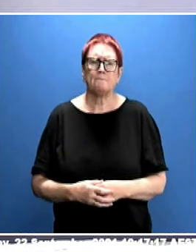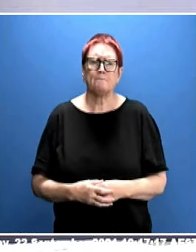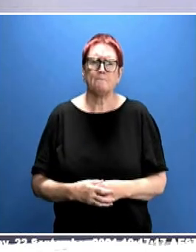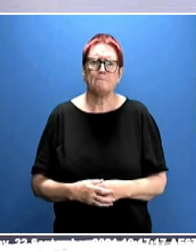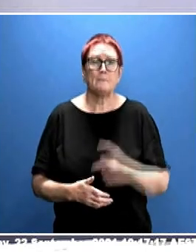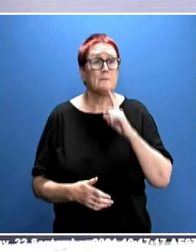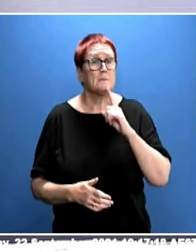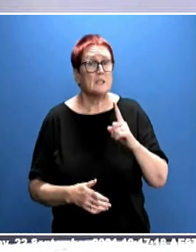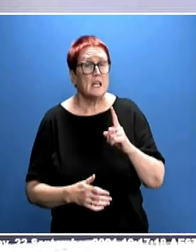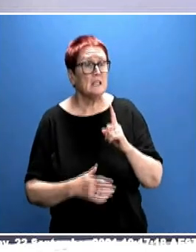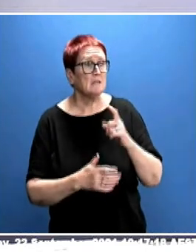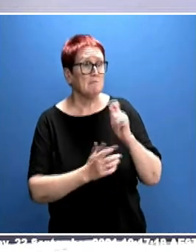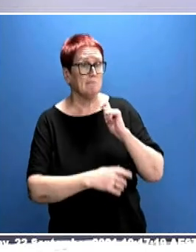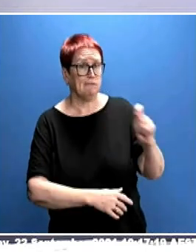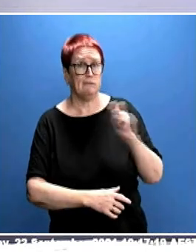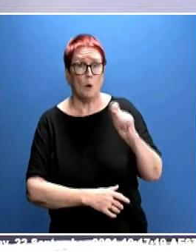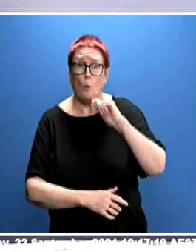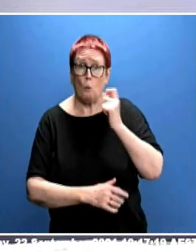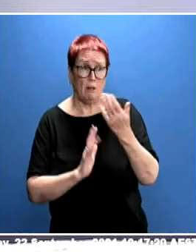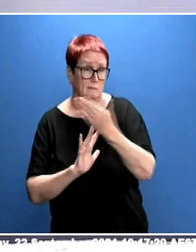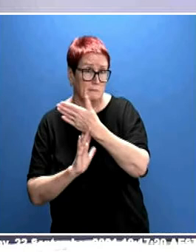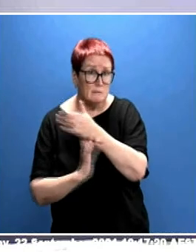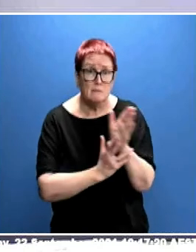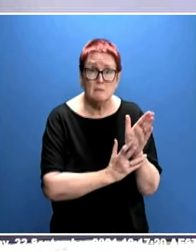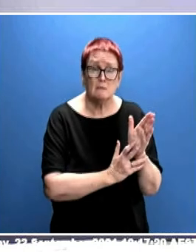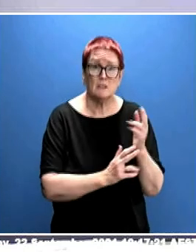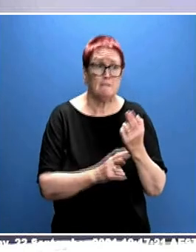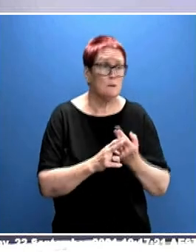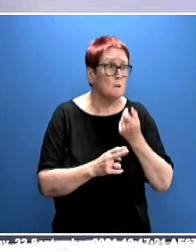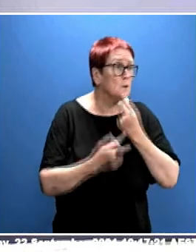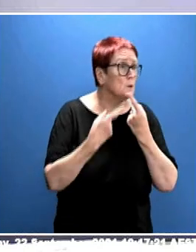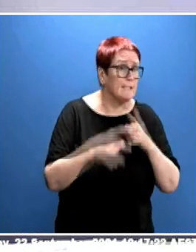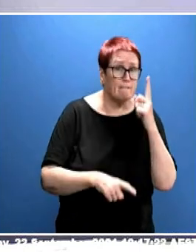that legal notices would be sent out to numbers of people